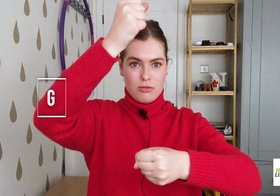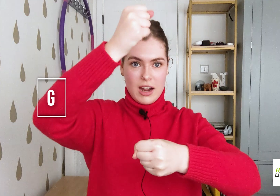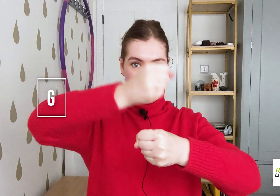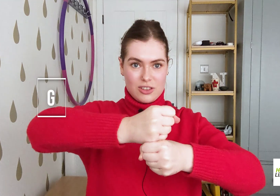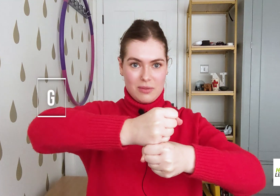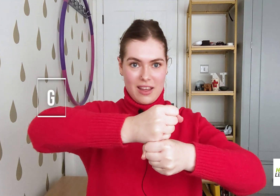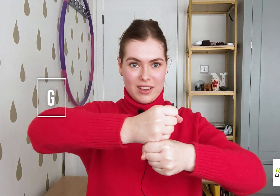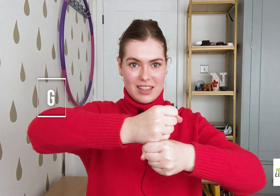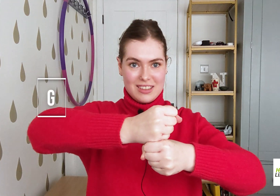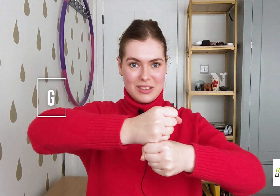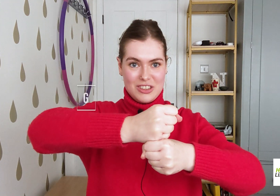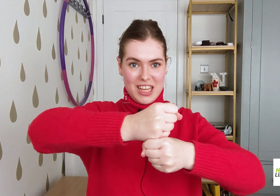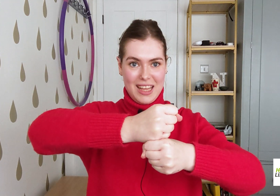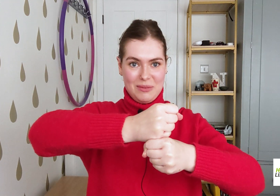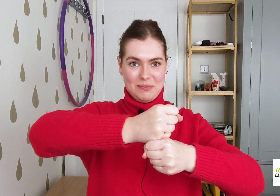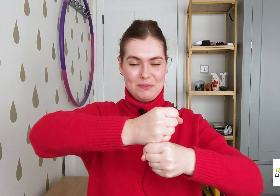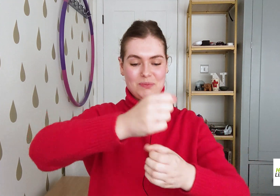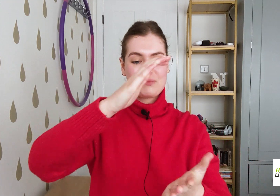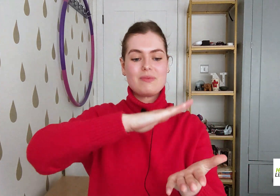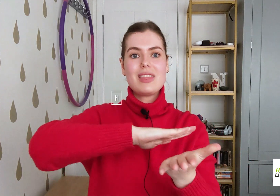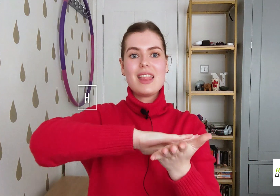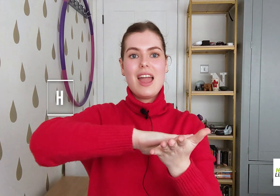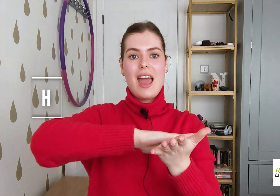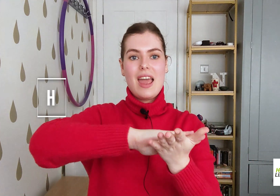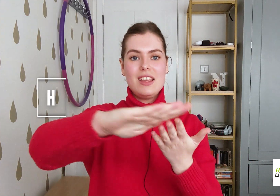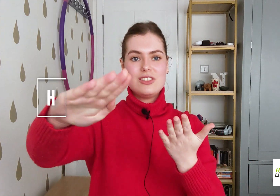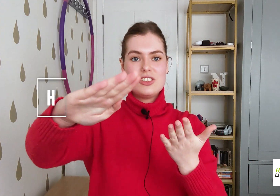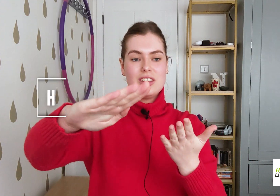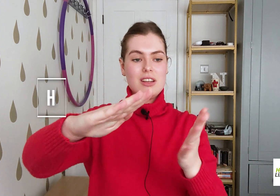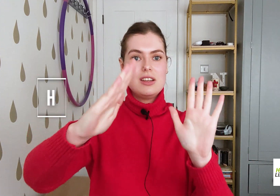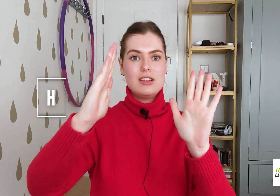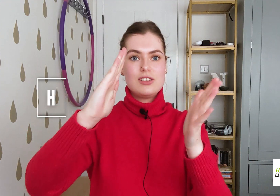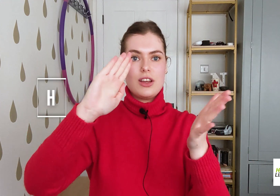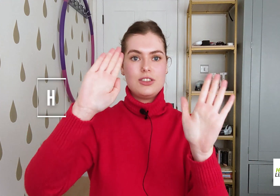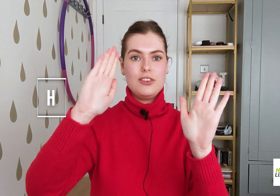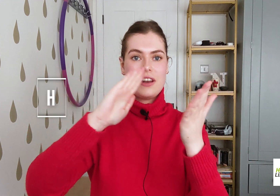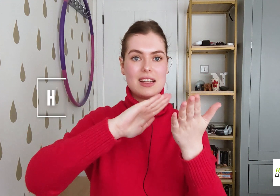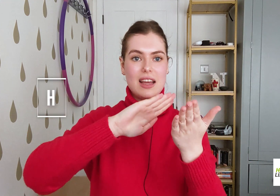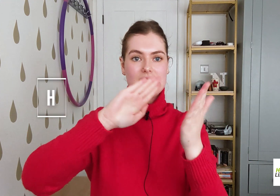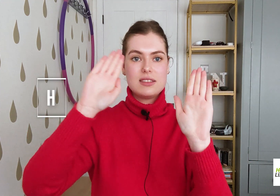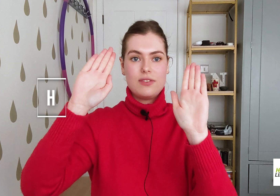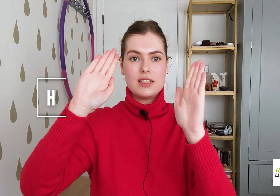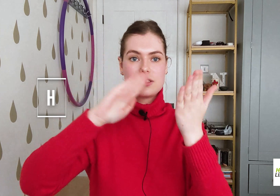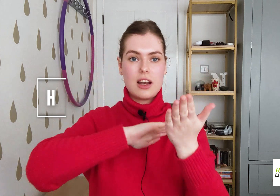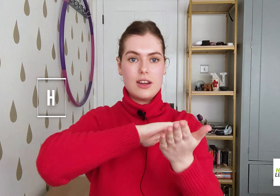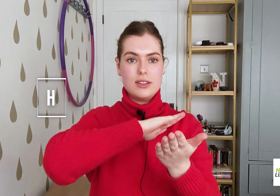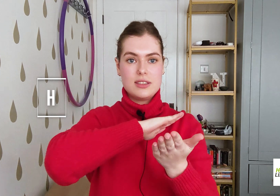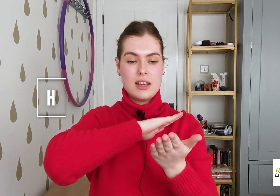Right hand above left hand, “G”. “H”, So two flat hands, fingers closed.